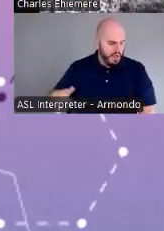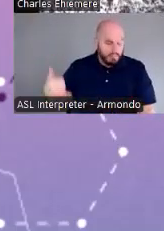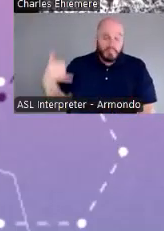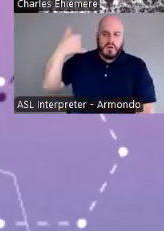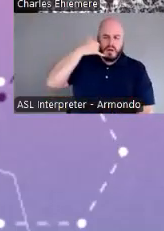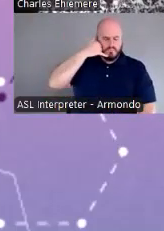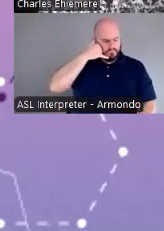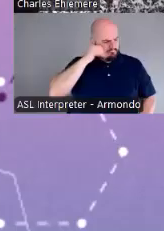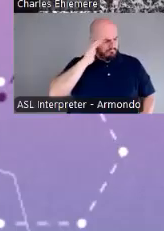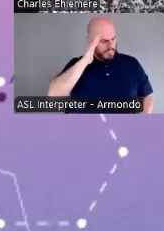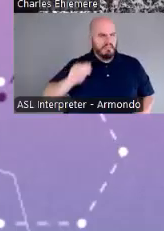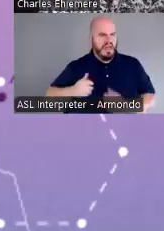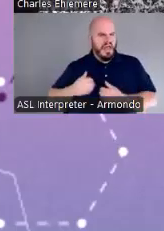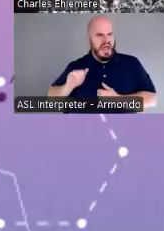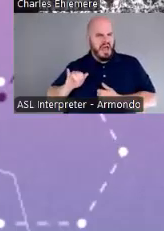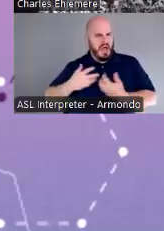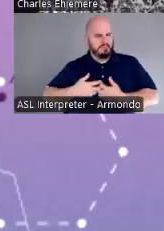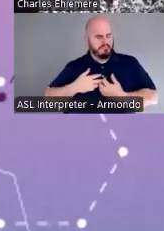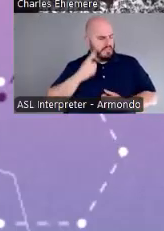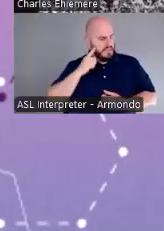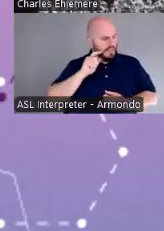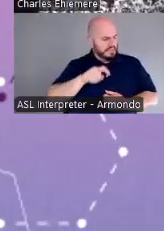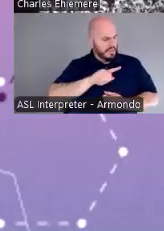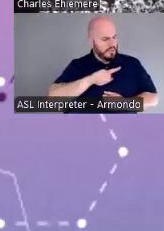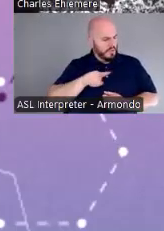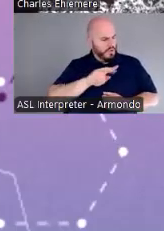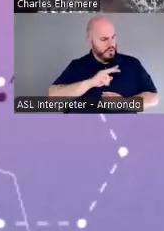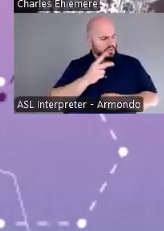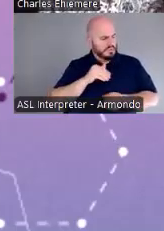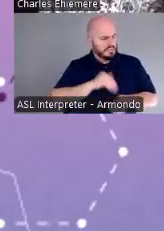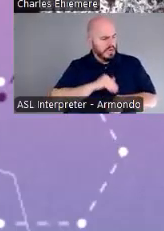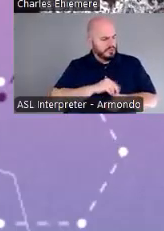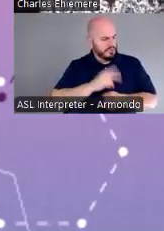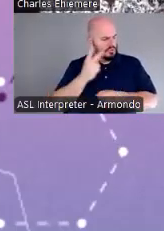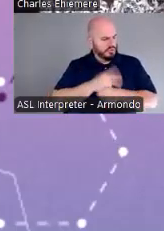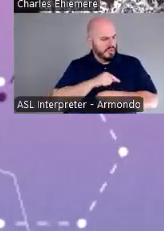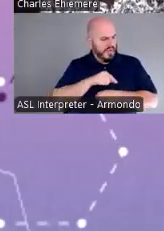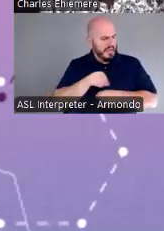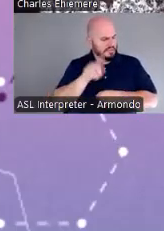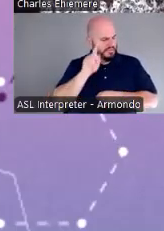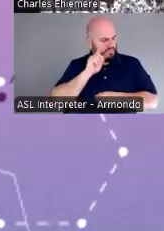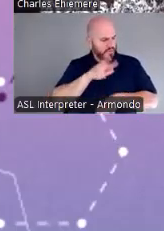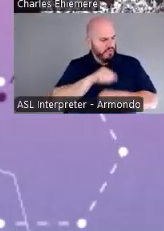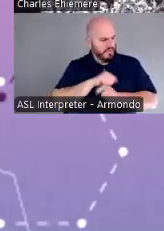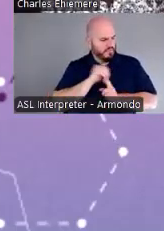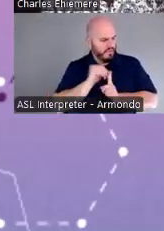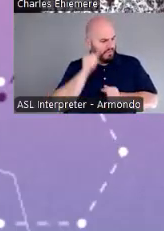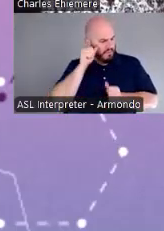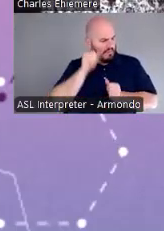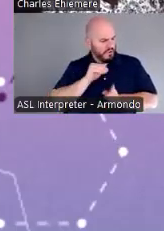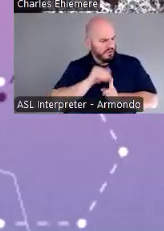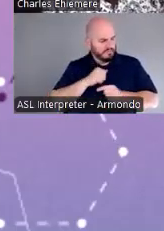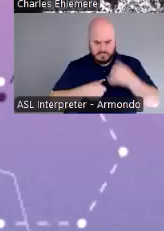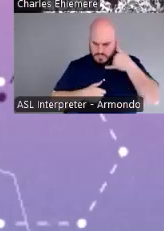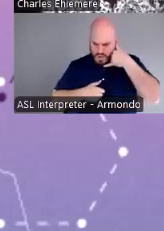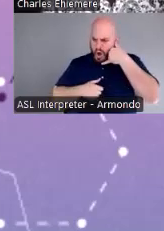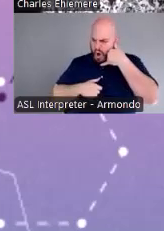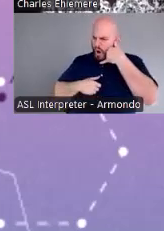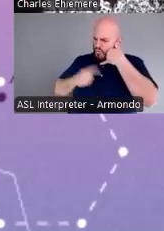So the person gets a call, oh, remember, you have an appointment with the doctor by 10:00 AM tomorrow